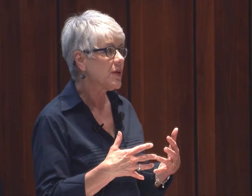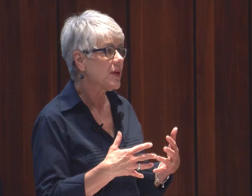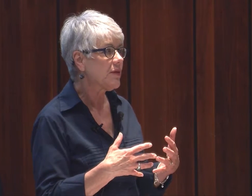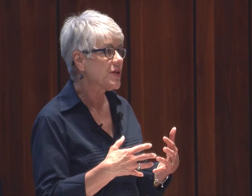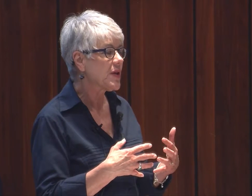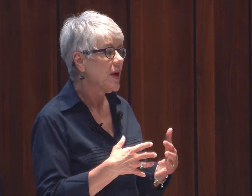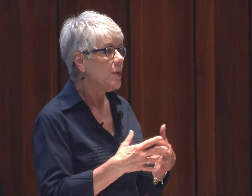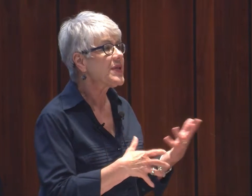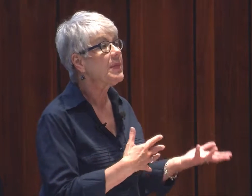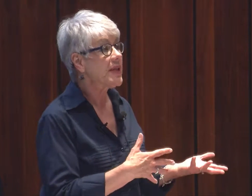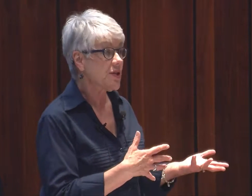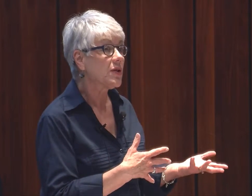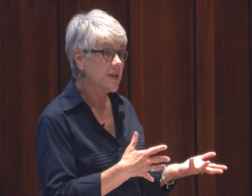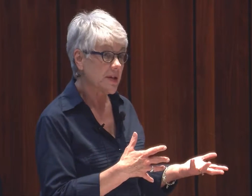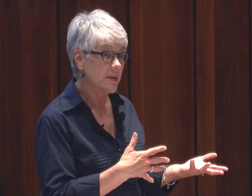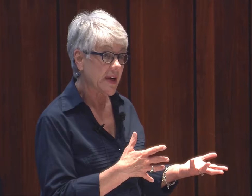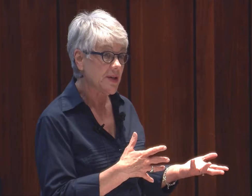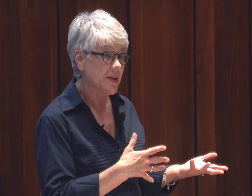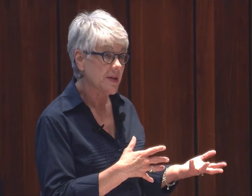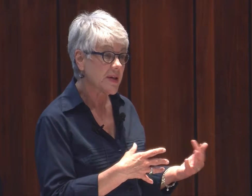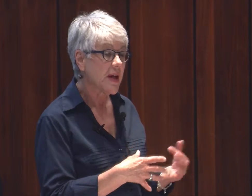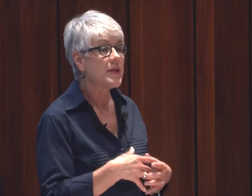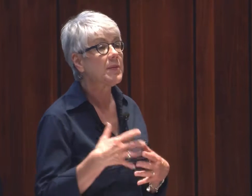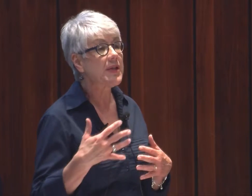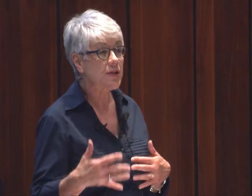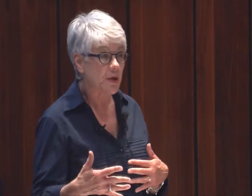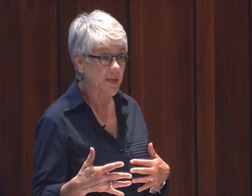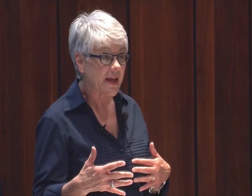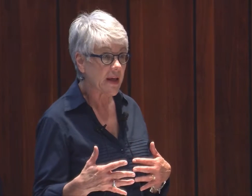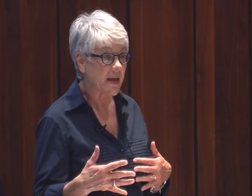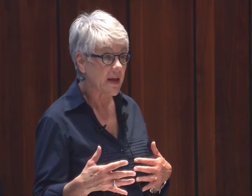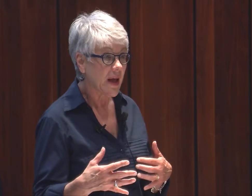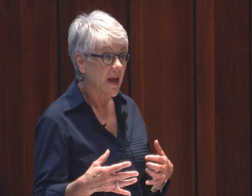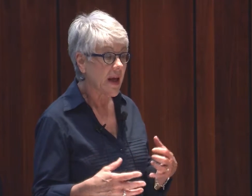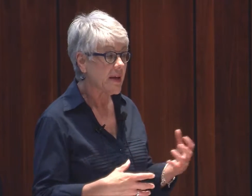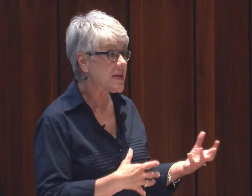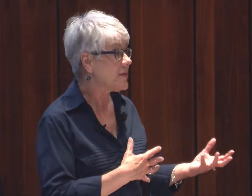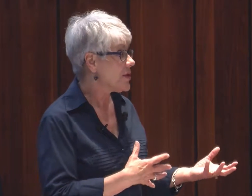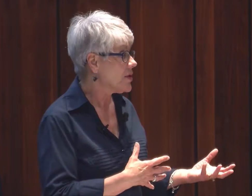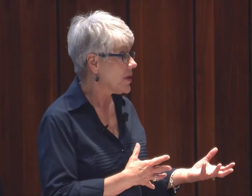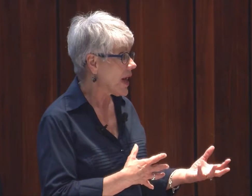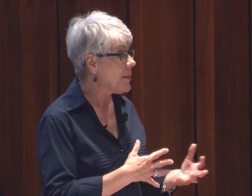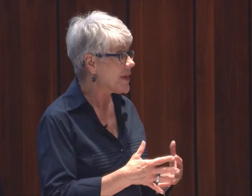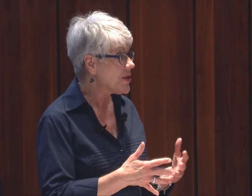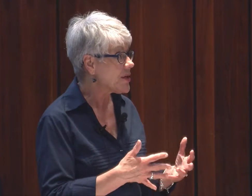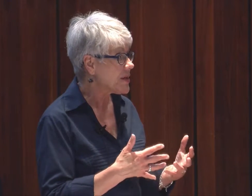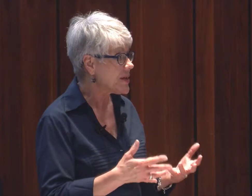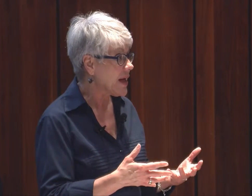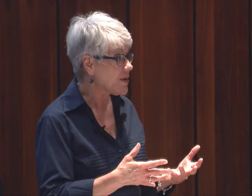early intervention with some additional considerations, some additional planning, and some additional accommodations, and